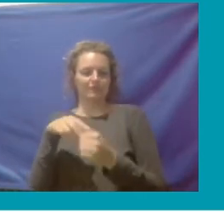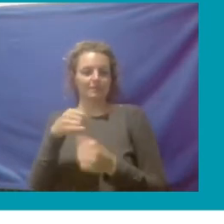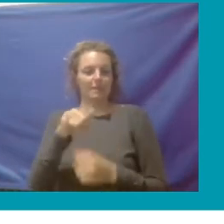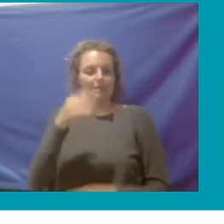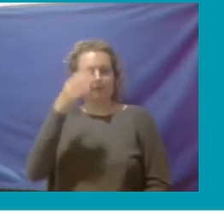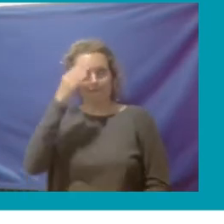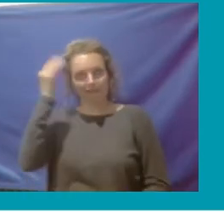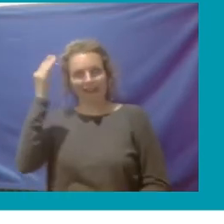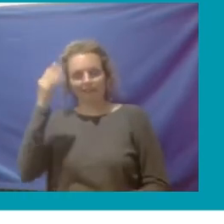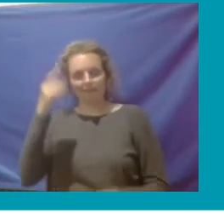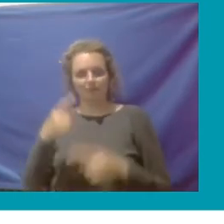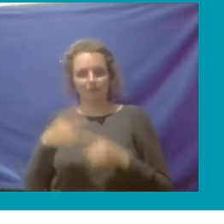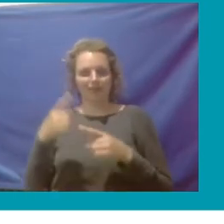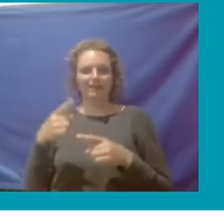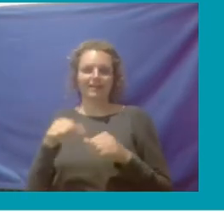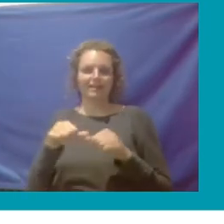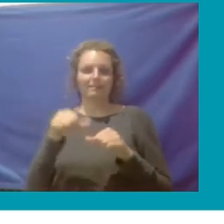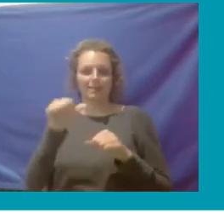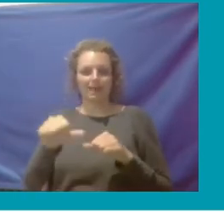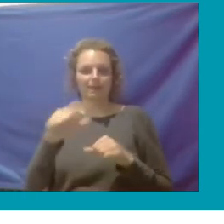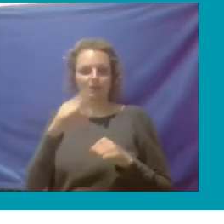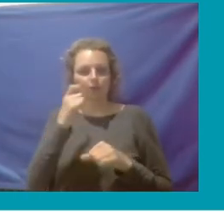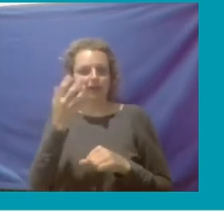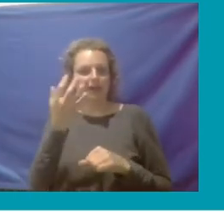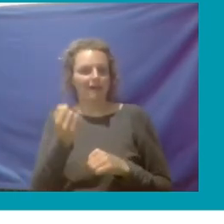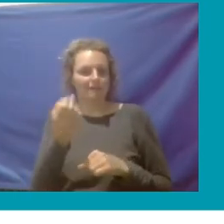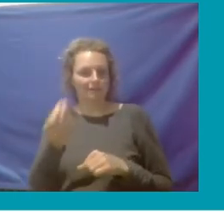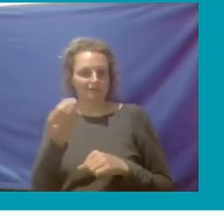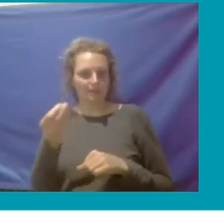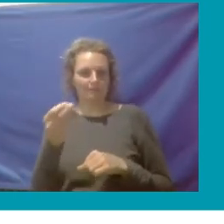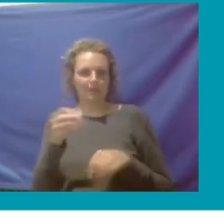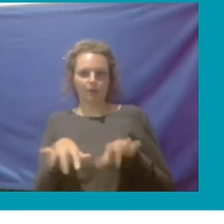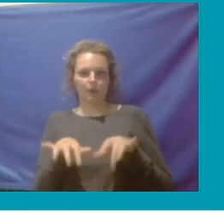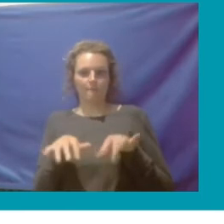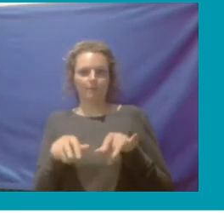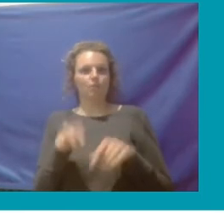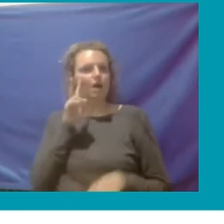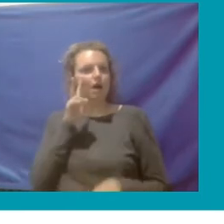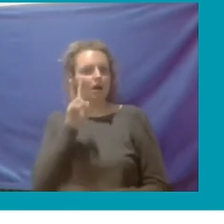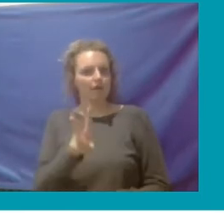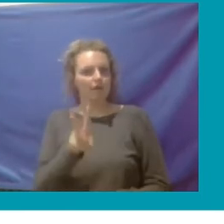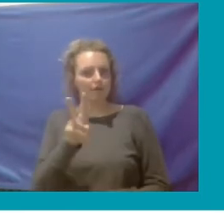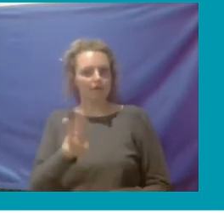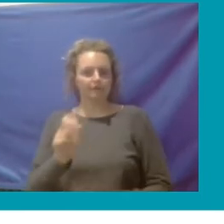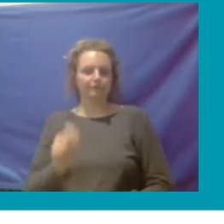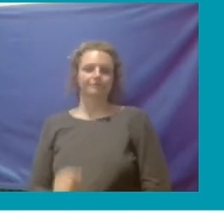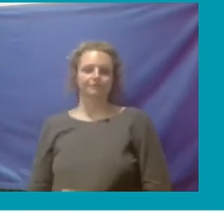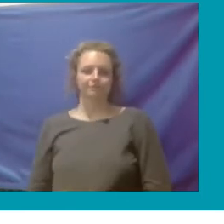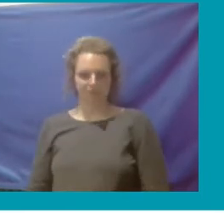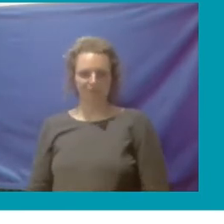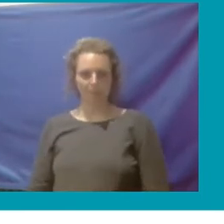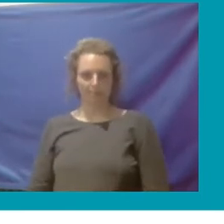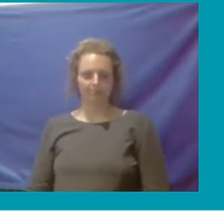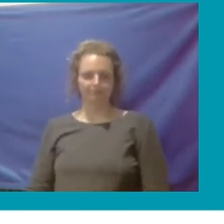that you can hand out to you people you're supporting or any other support services that you know of that might benefit.